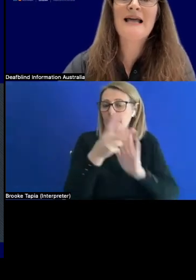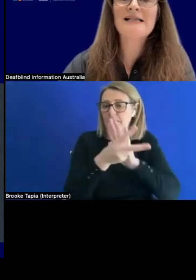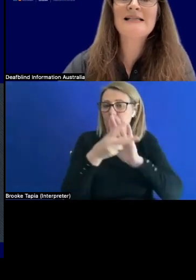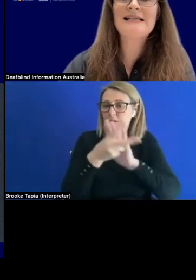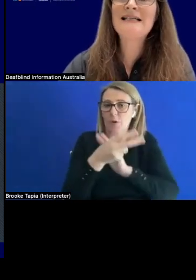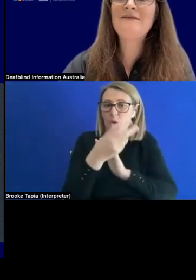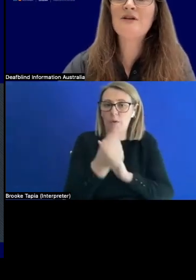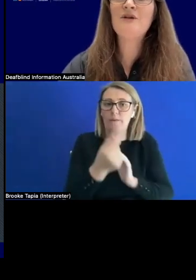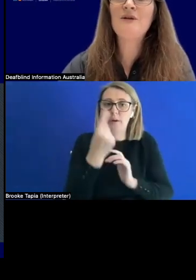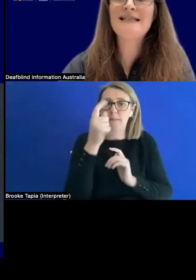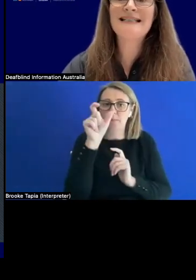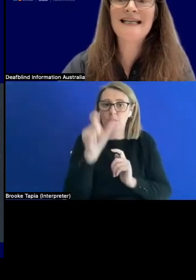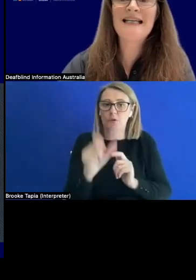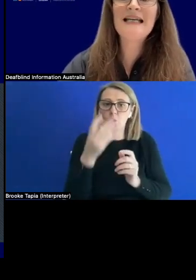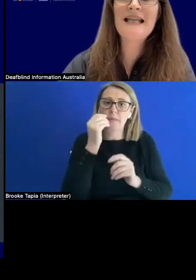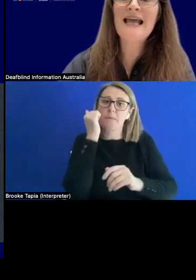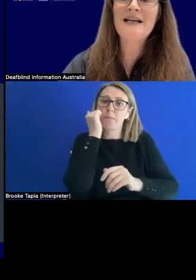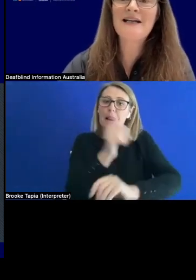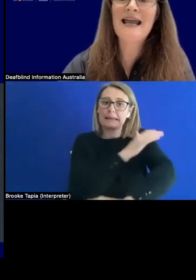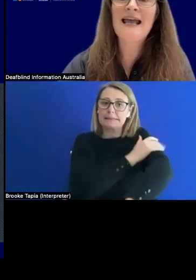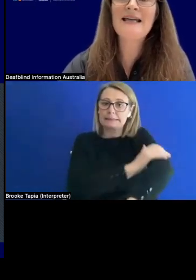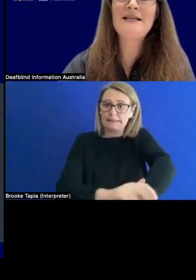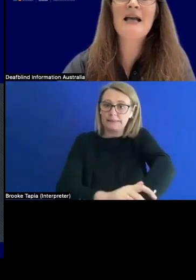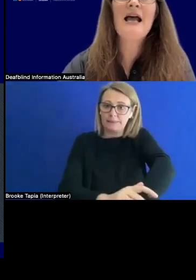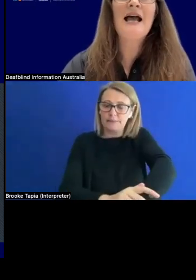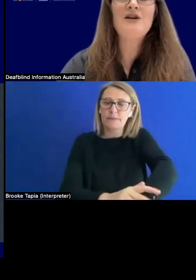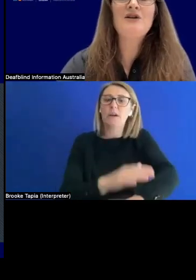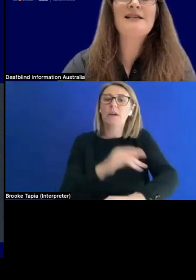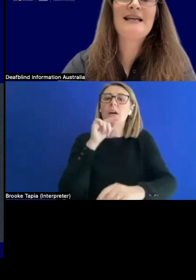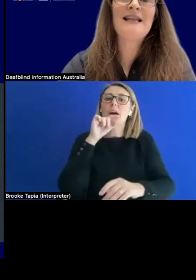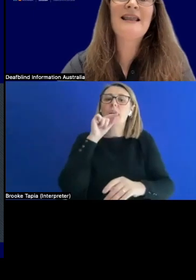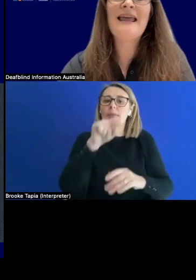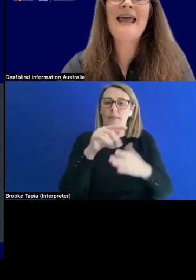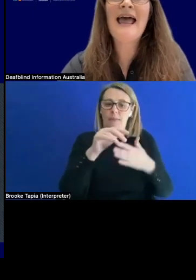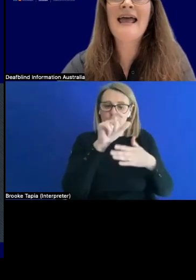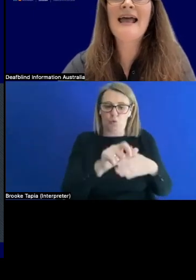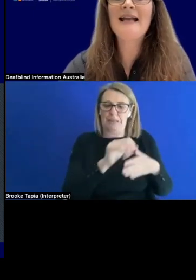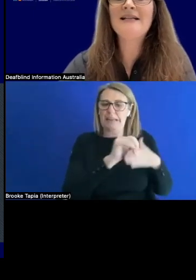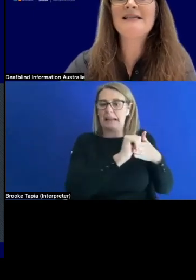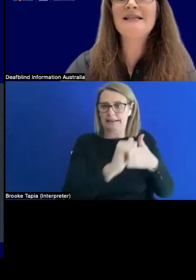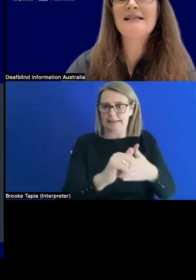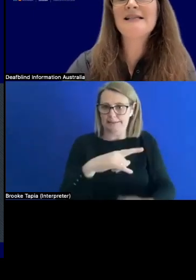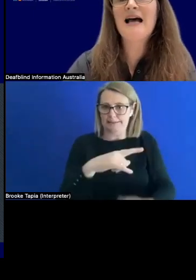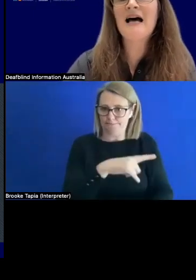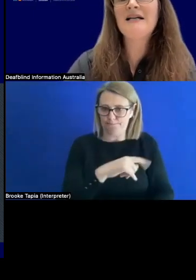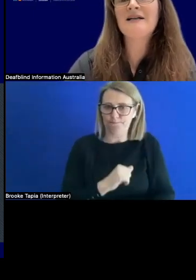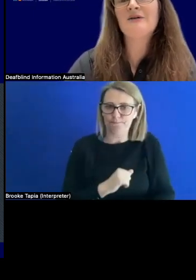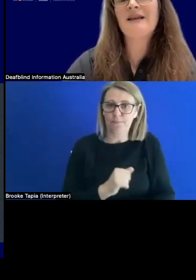black sleeve who is leading the hand-under-hand and you can see that their hand sits under or